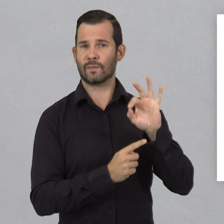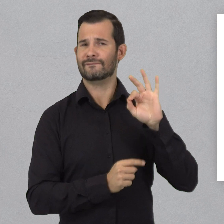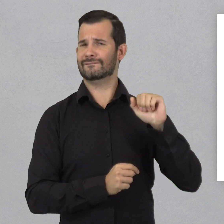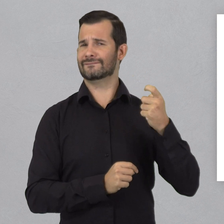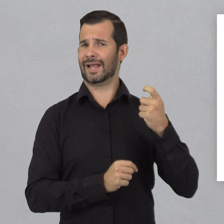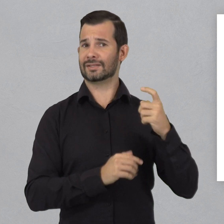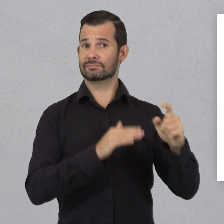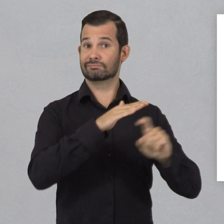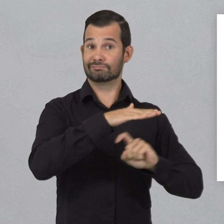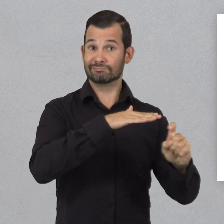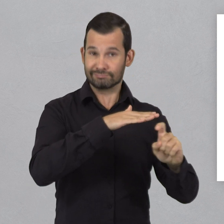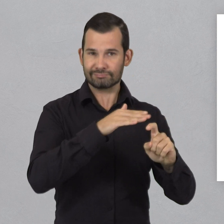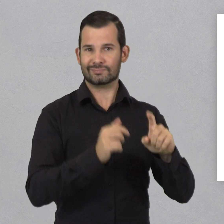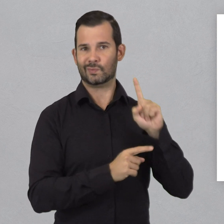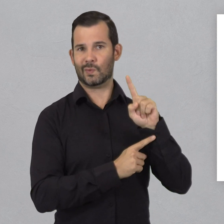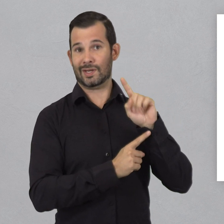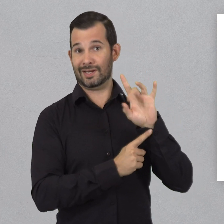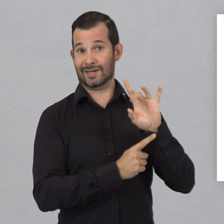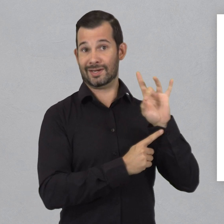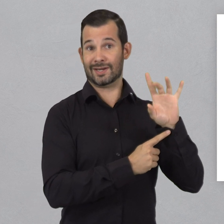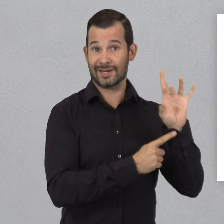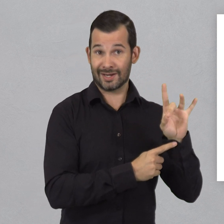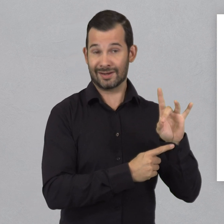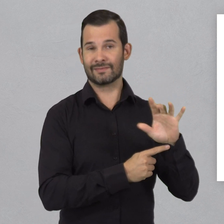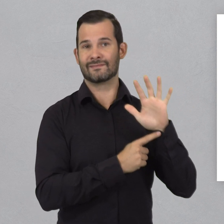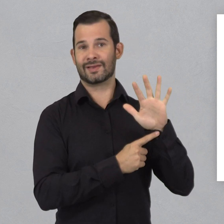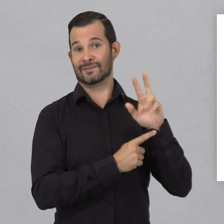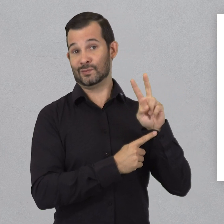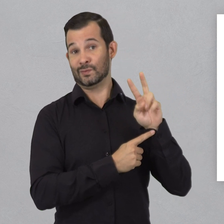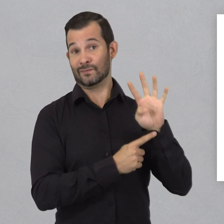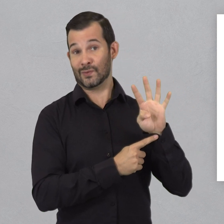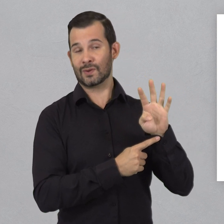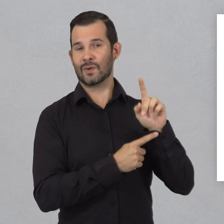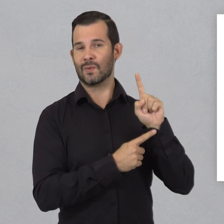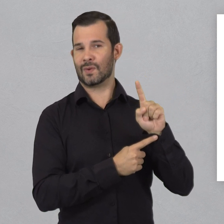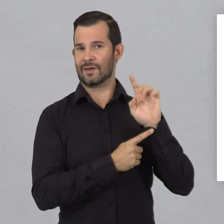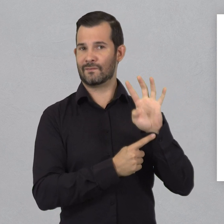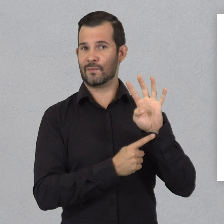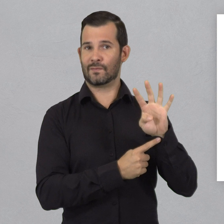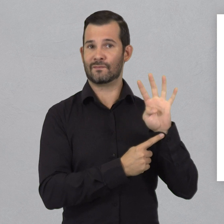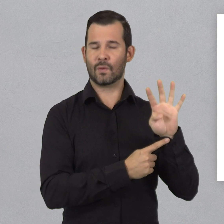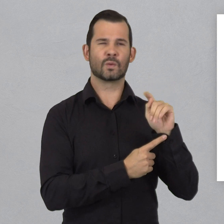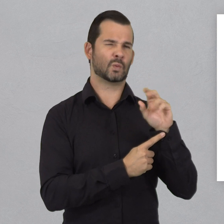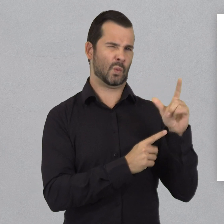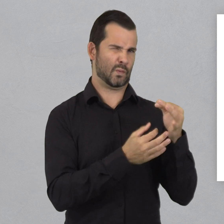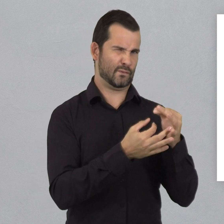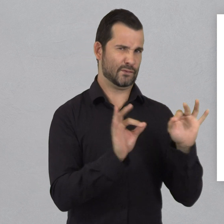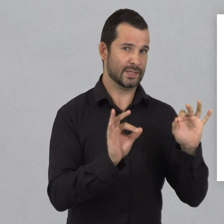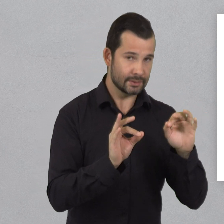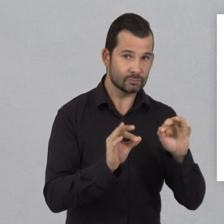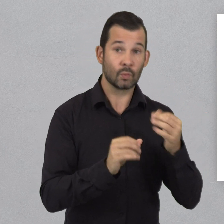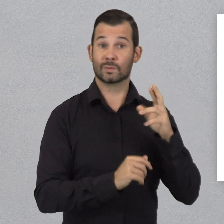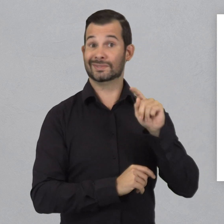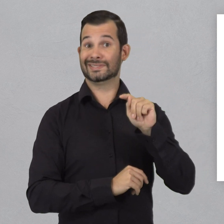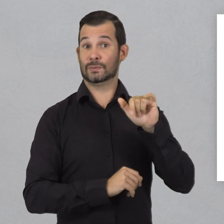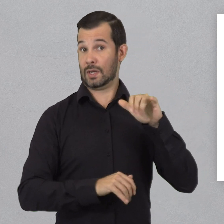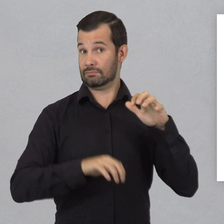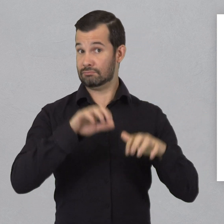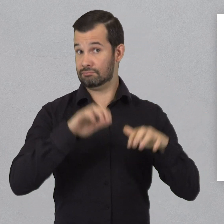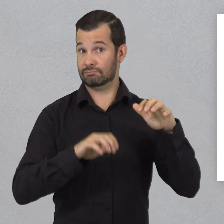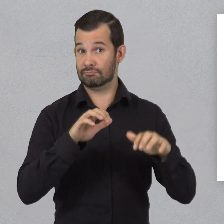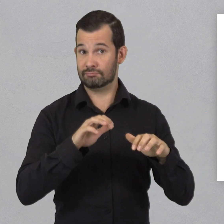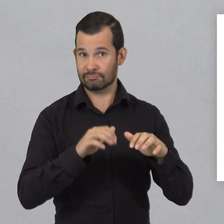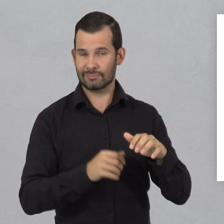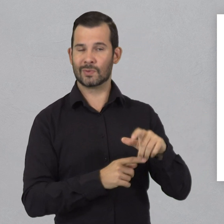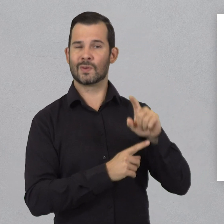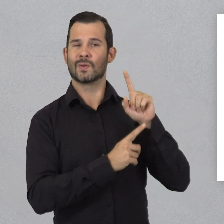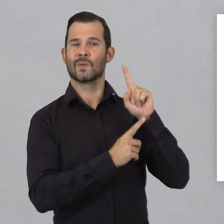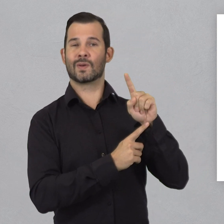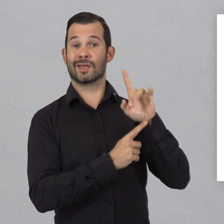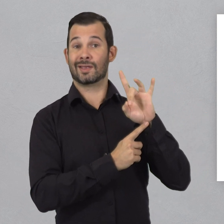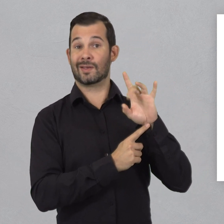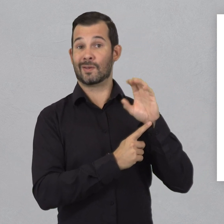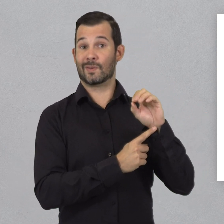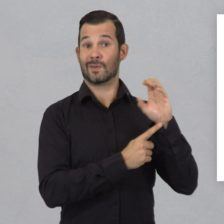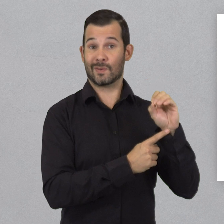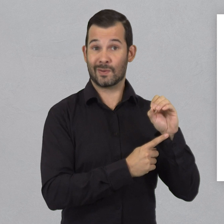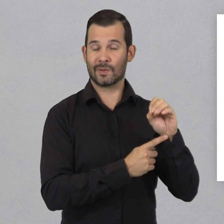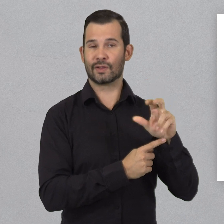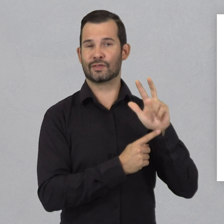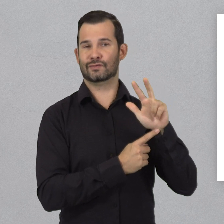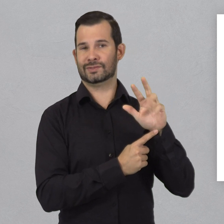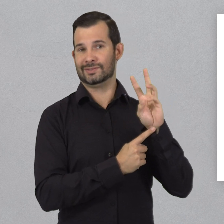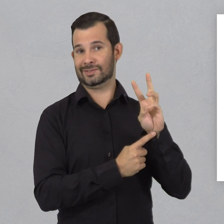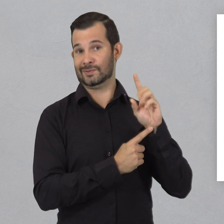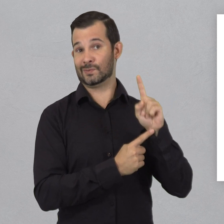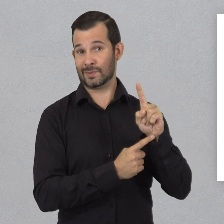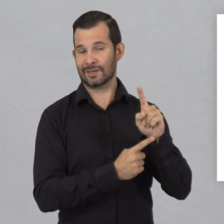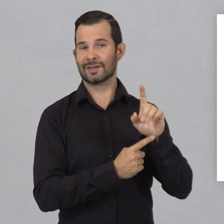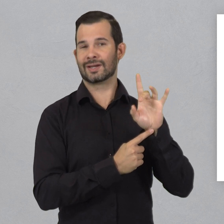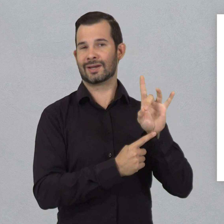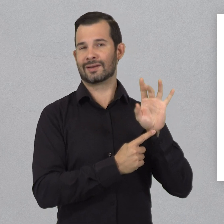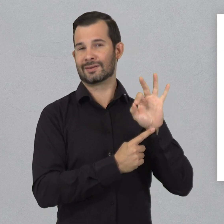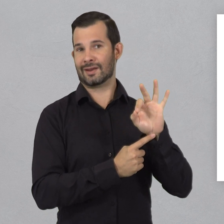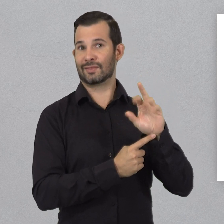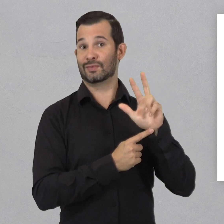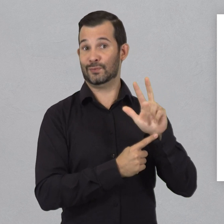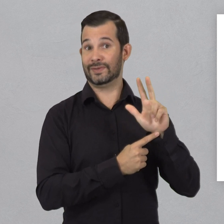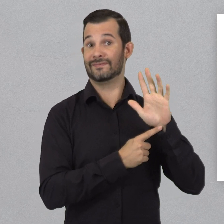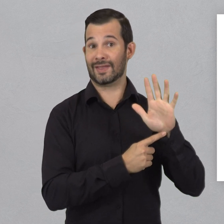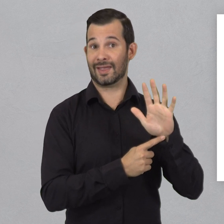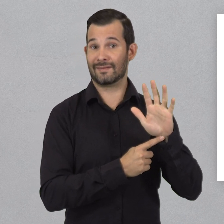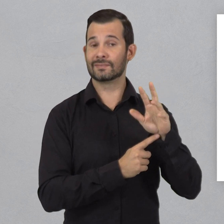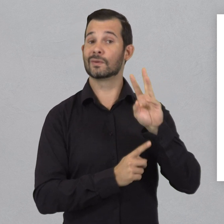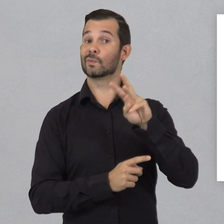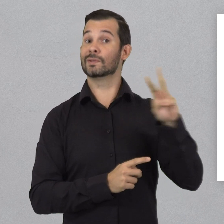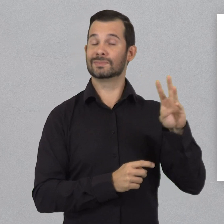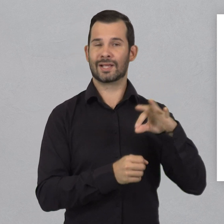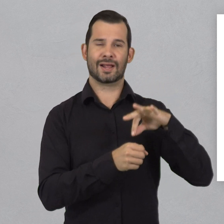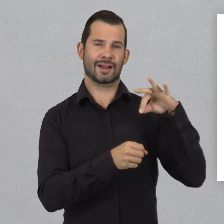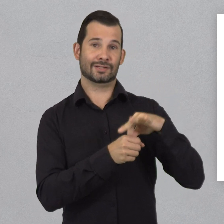Fax: 1-888-524-1444 (toll-free) TTY: 1-800-361-8935